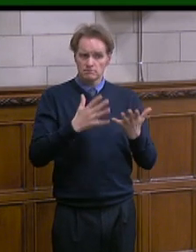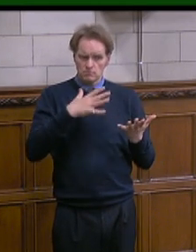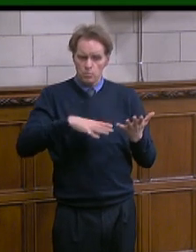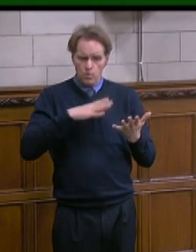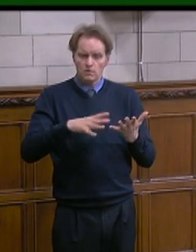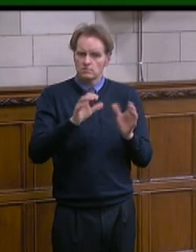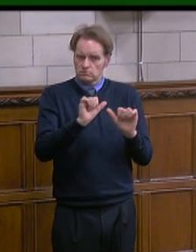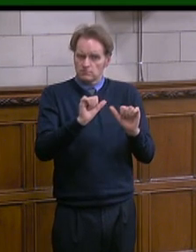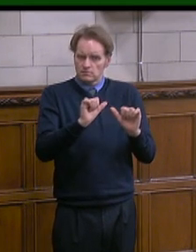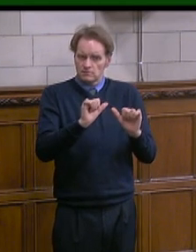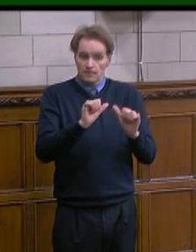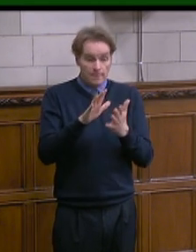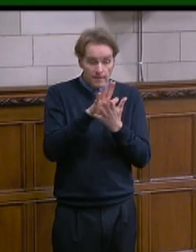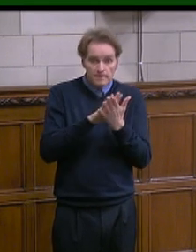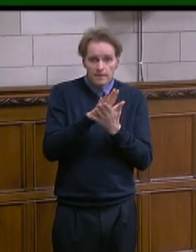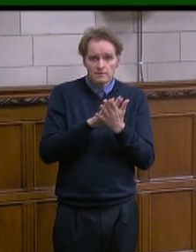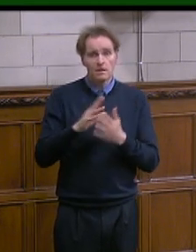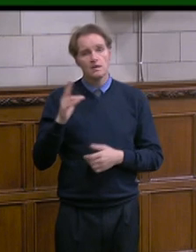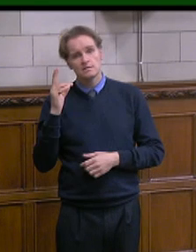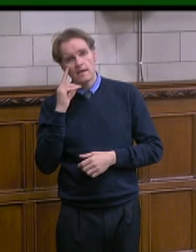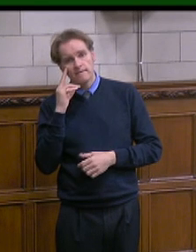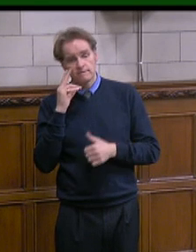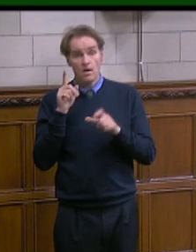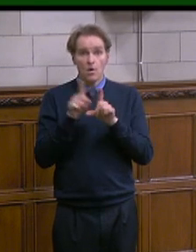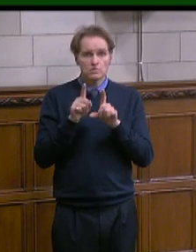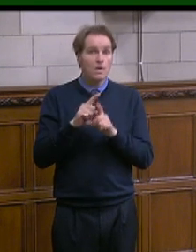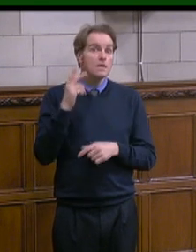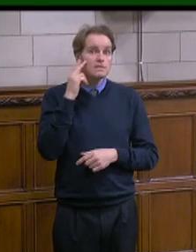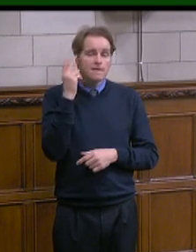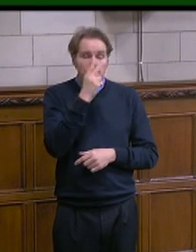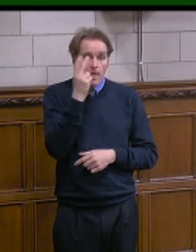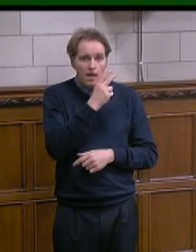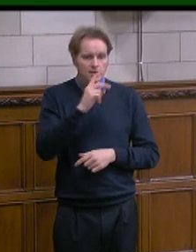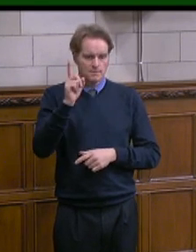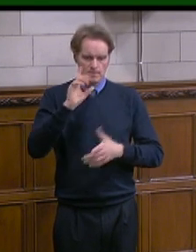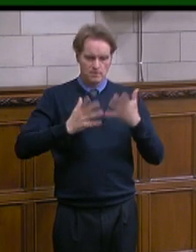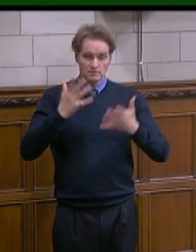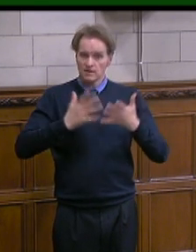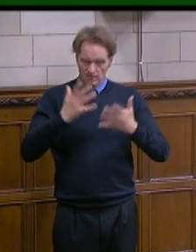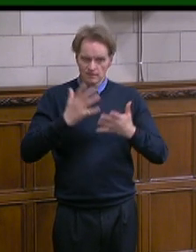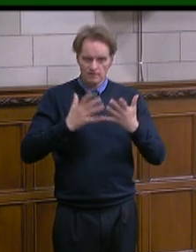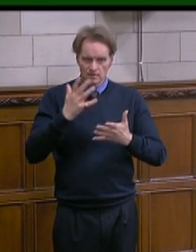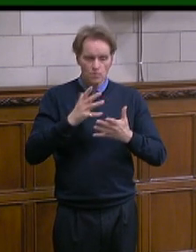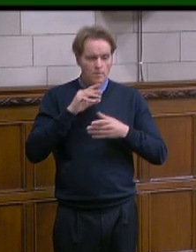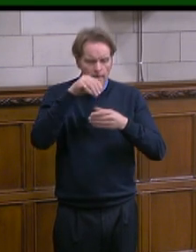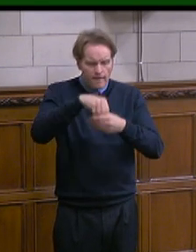That means that deaf and deaf-blind BSL users will be fully involved in daily and public